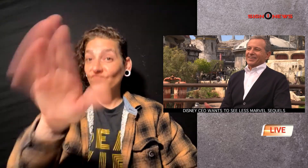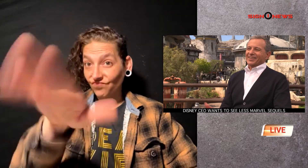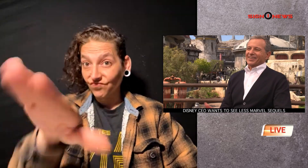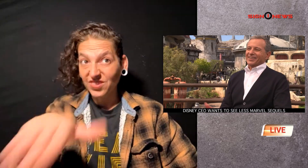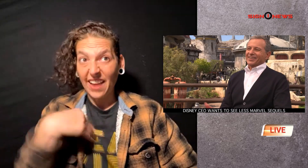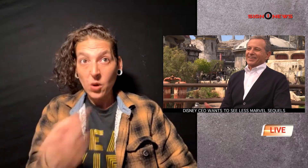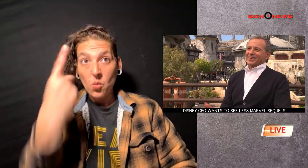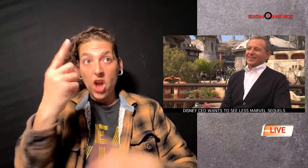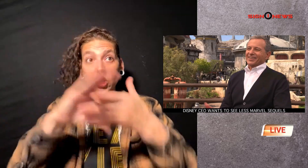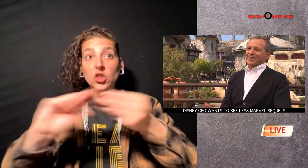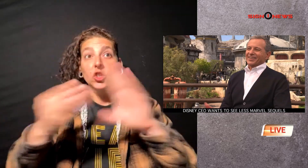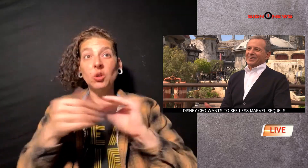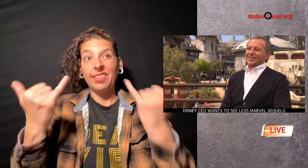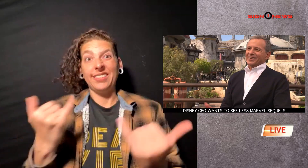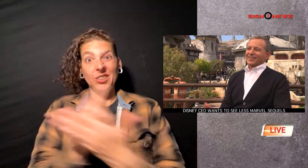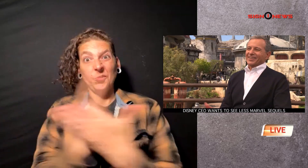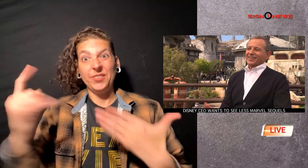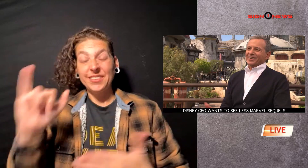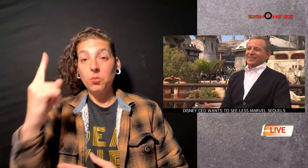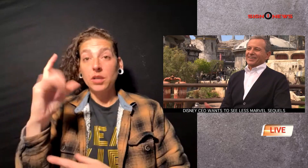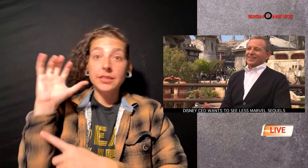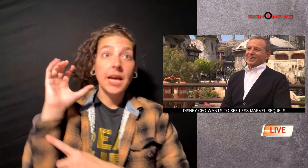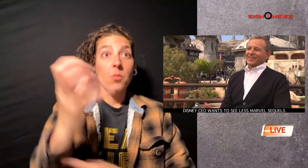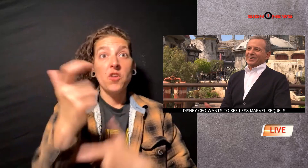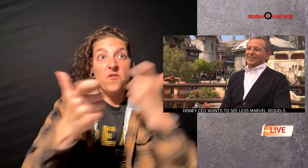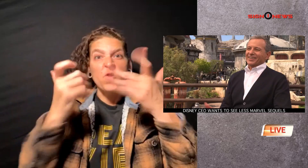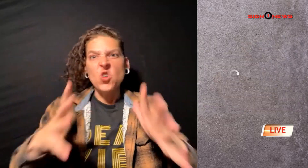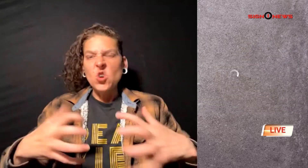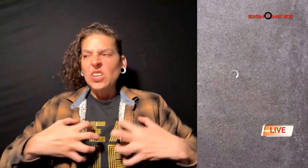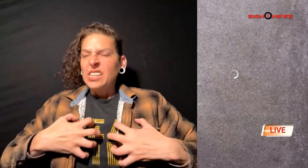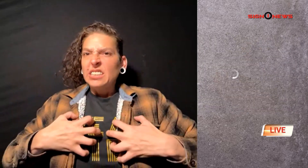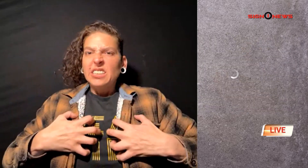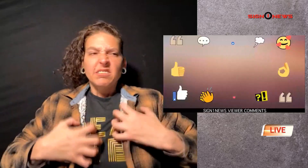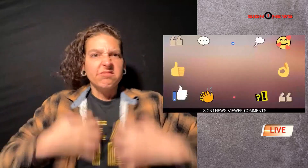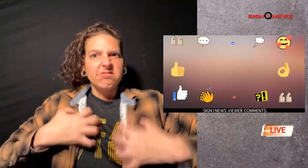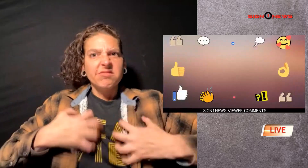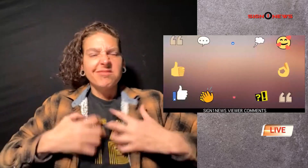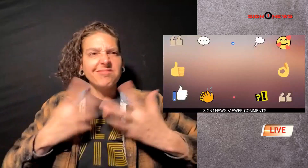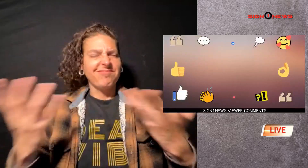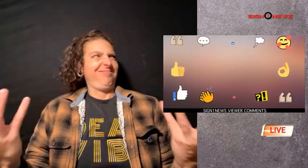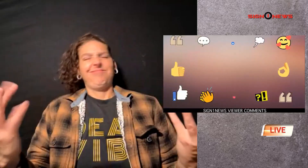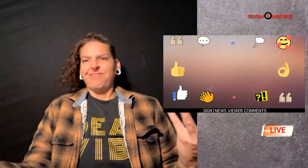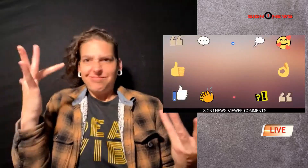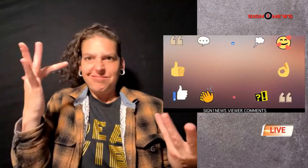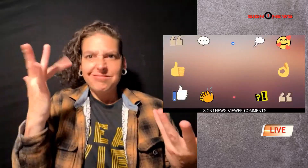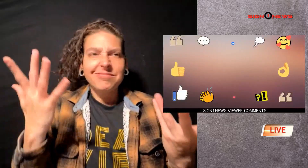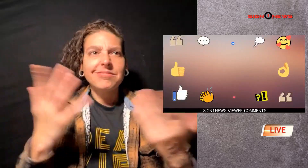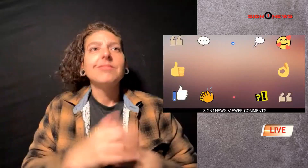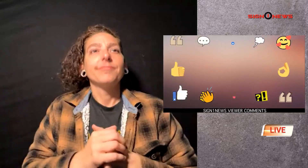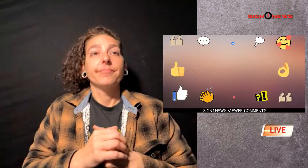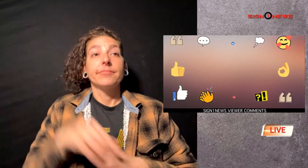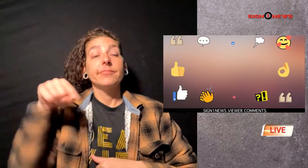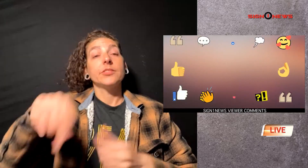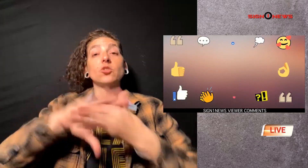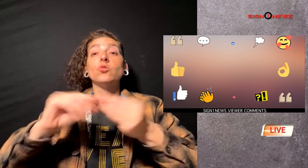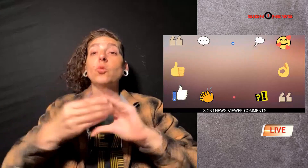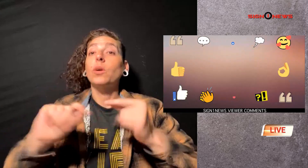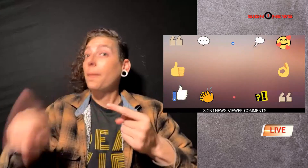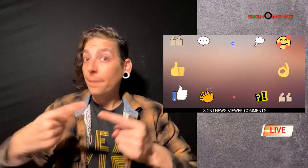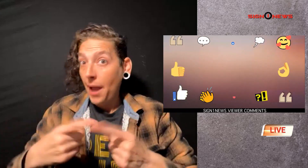there was one story this week that Sign1News viewers will really sounded off on it was a